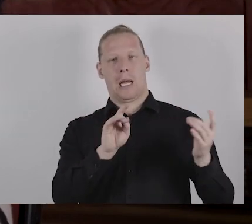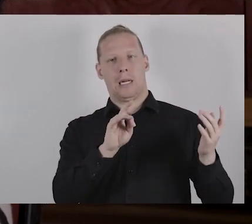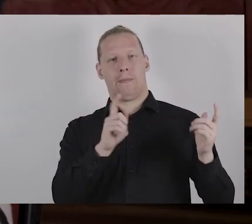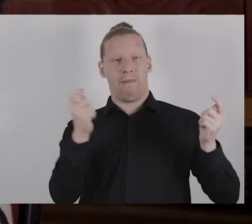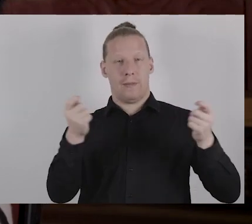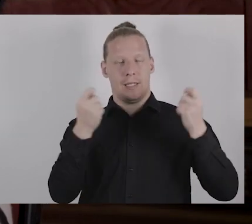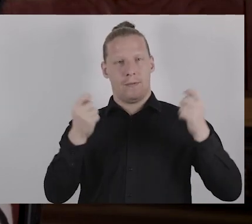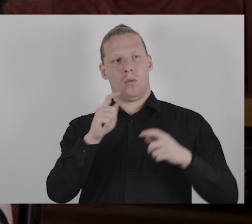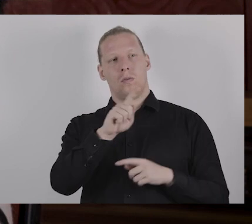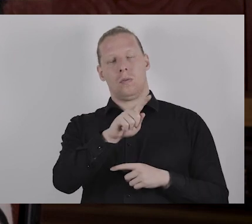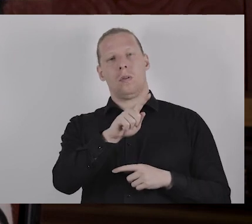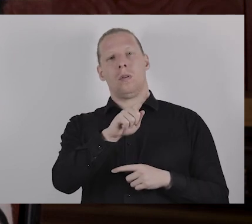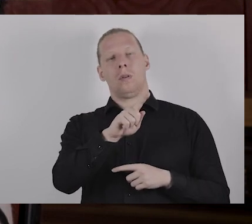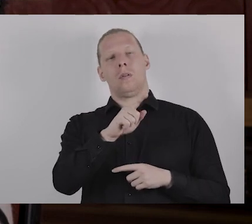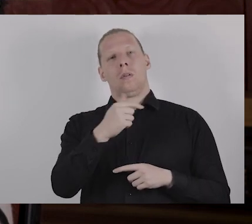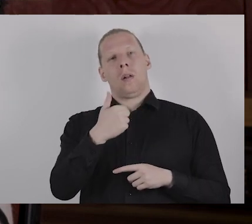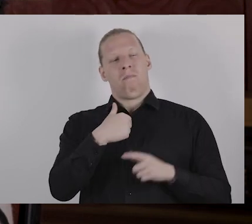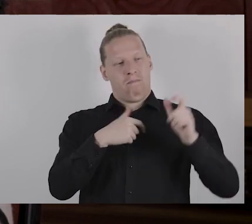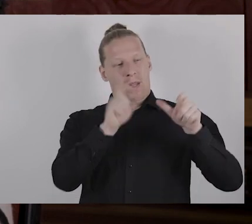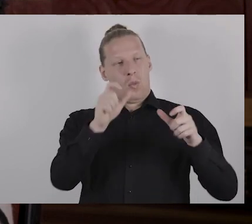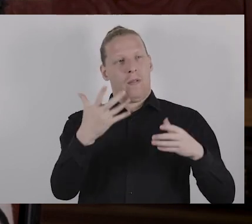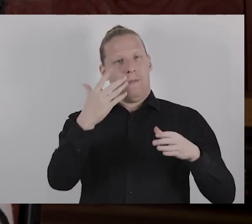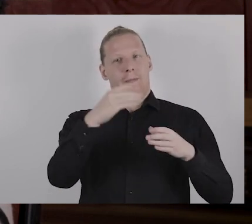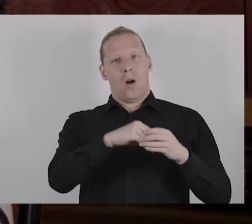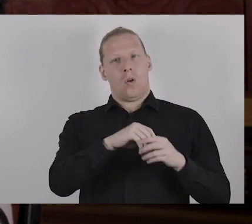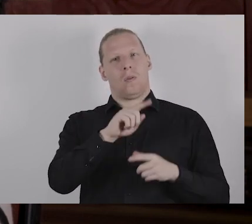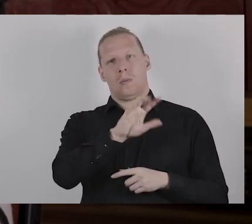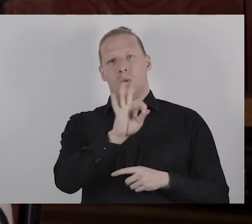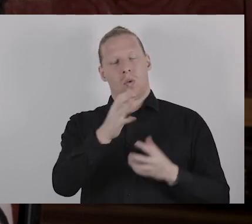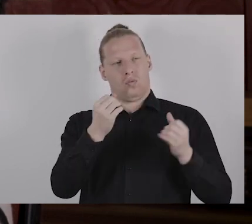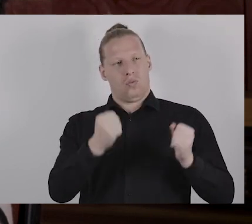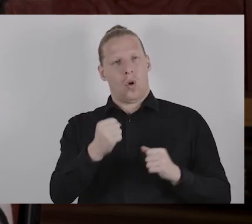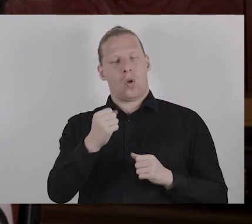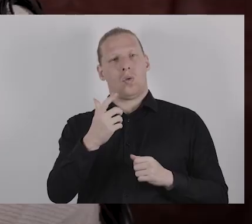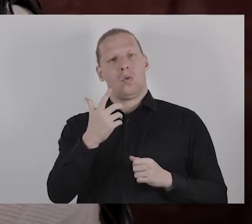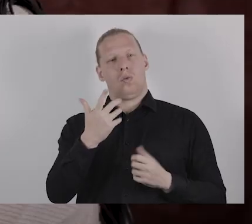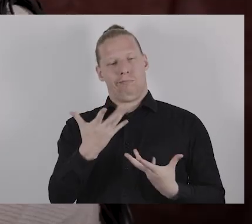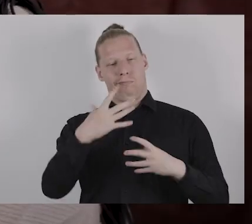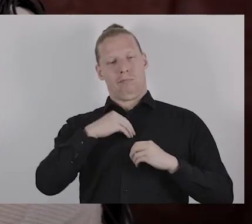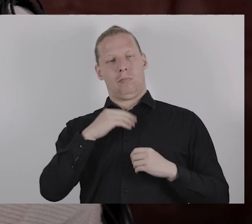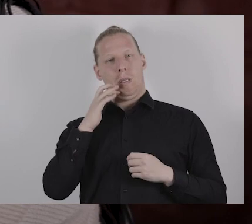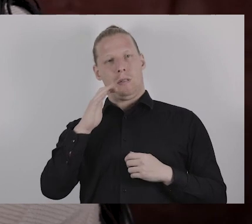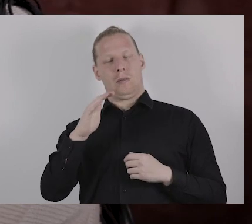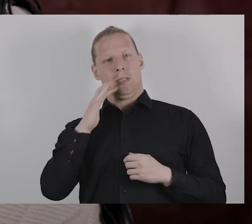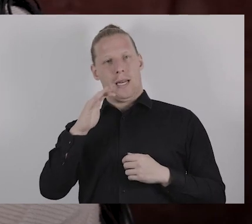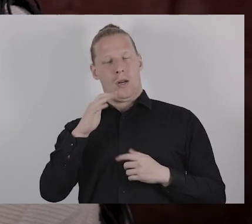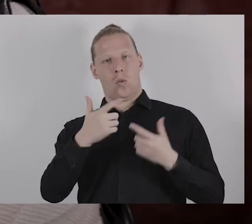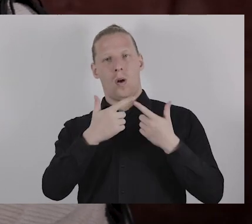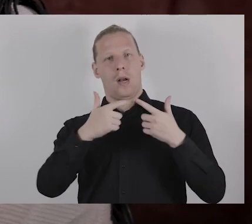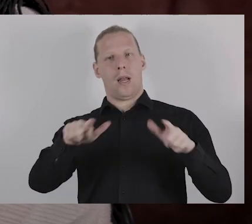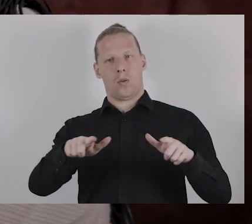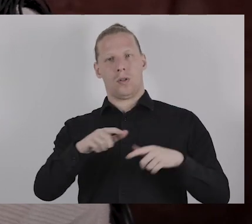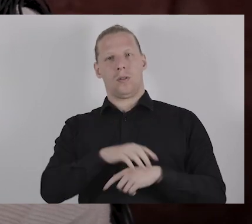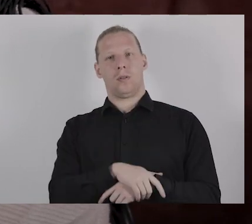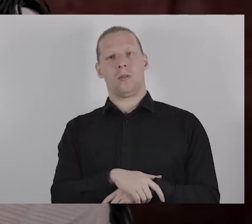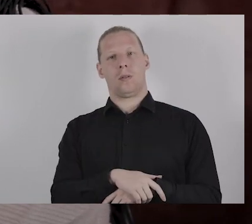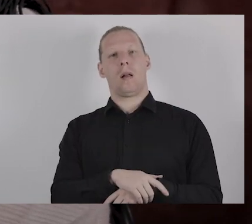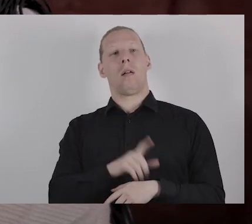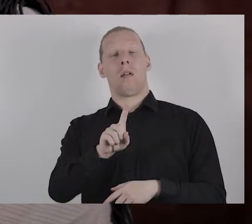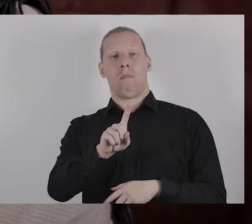a lot of the performers weren't actually fluent Reo speakers.